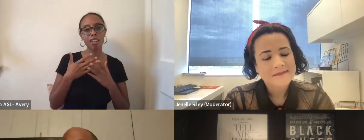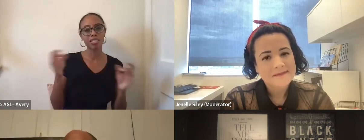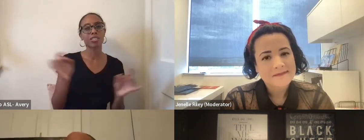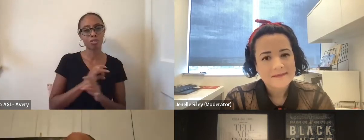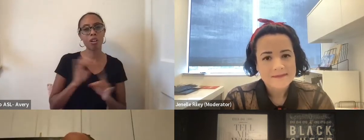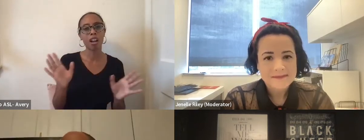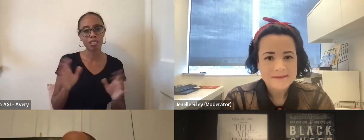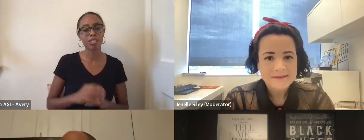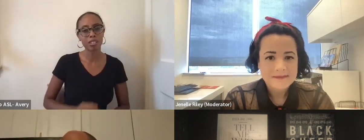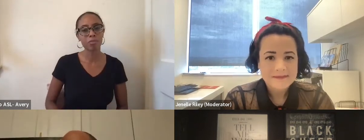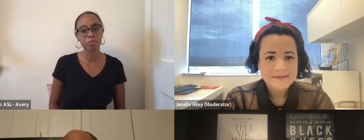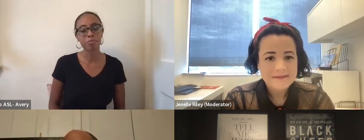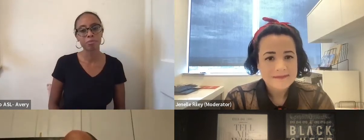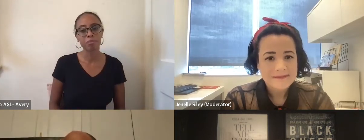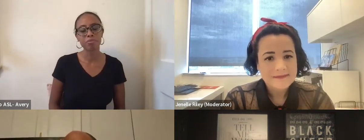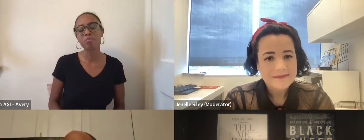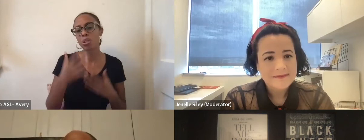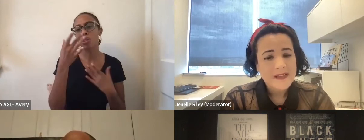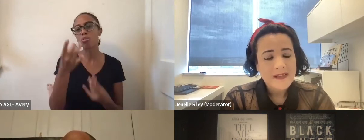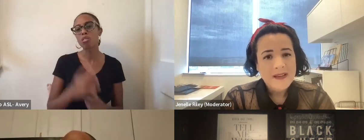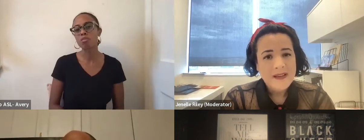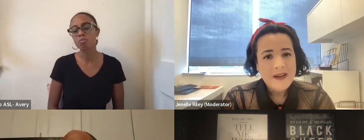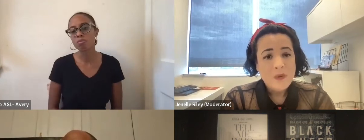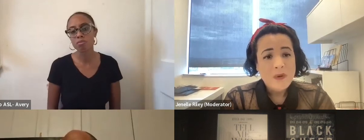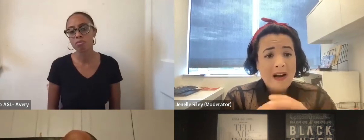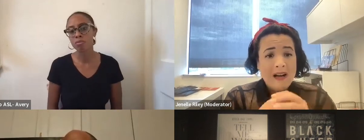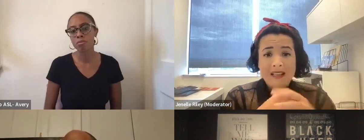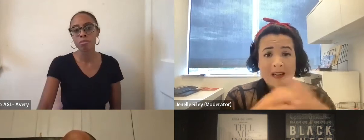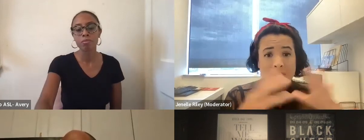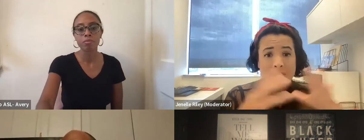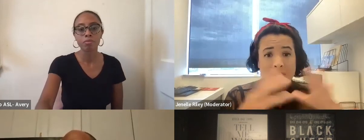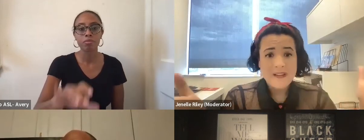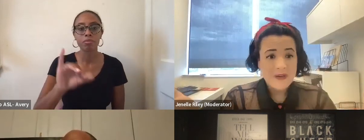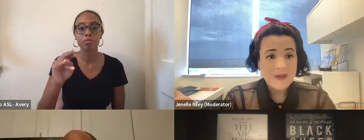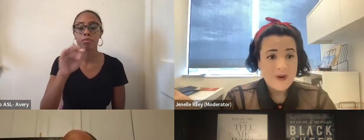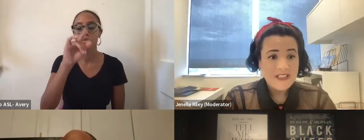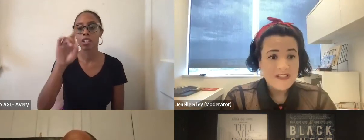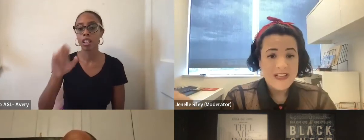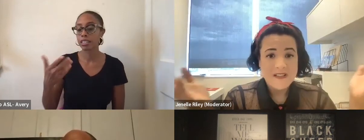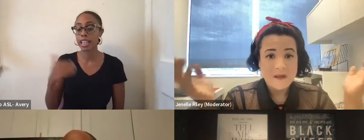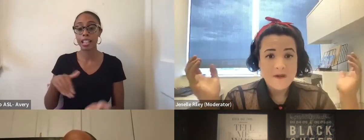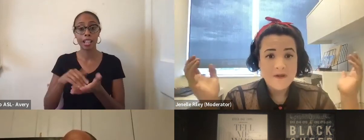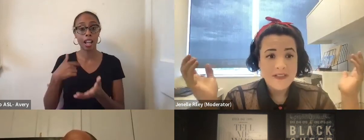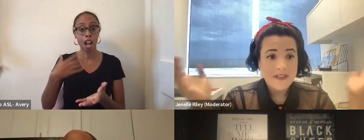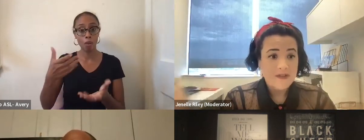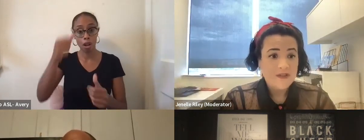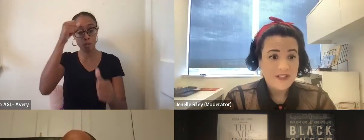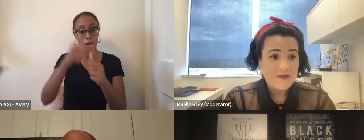Again, I want to remind everyone watching this that the movie is currently streaming on HBO max.